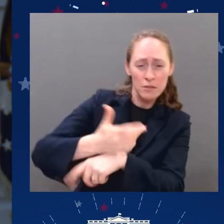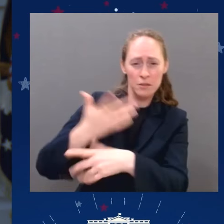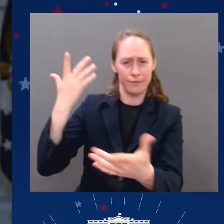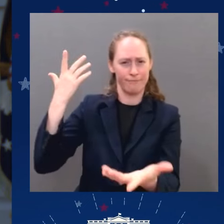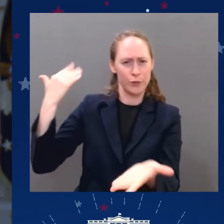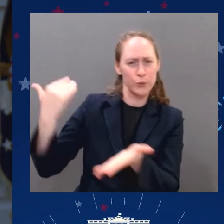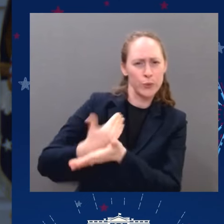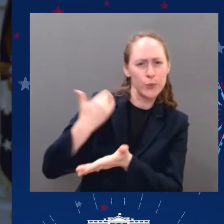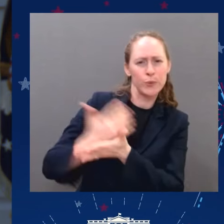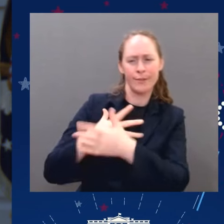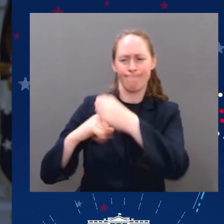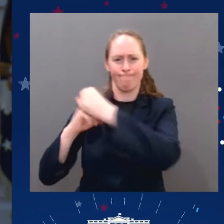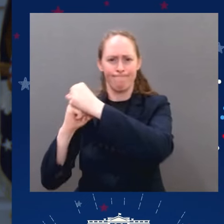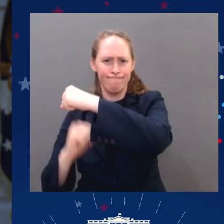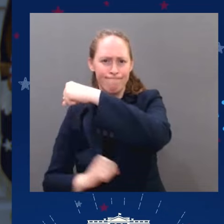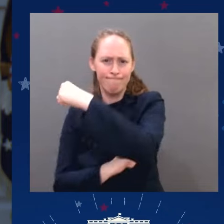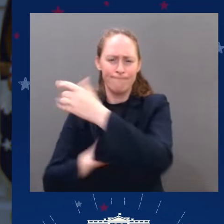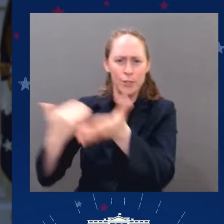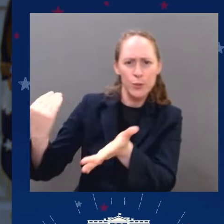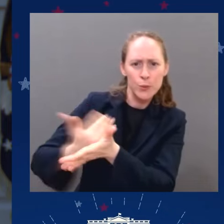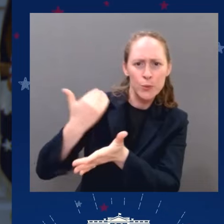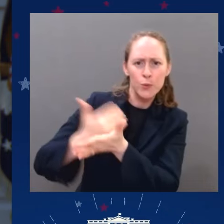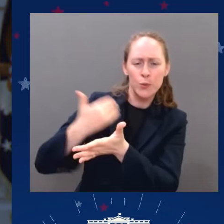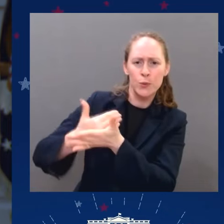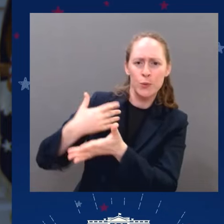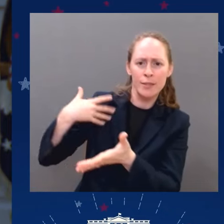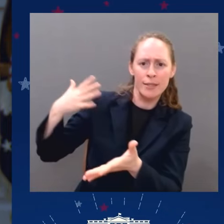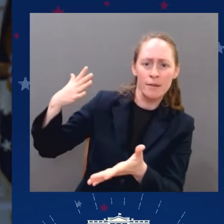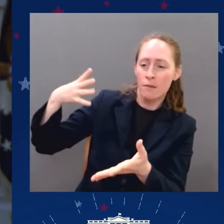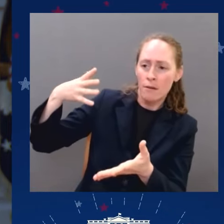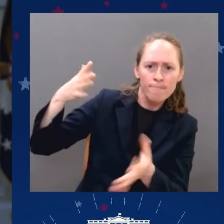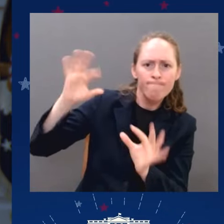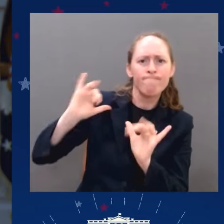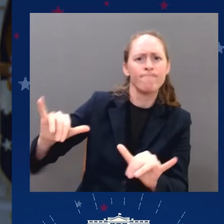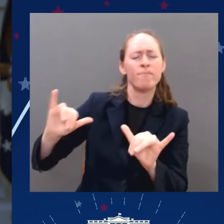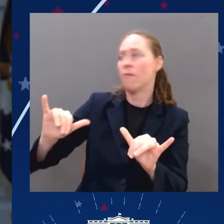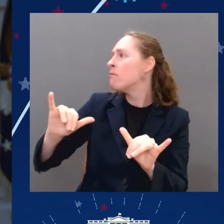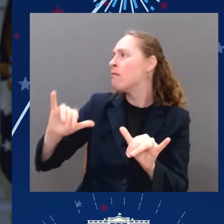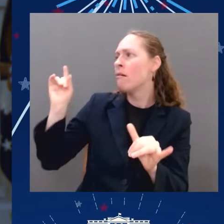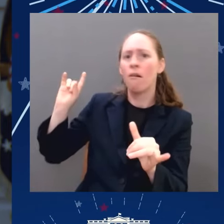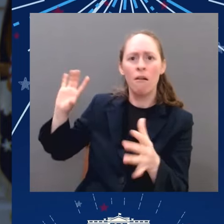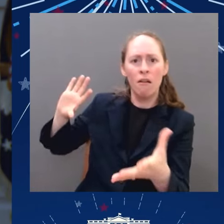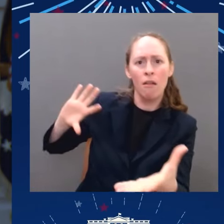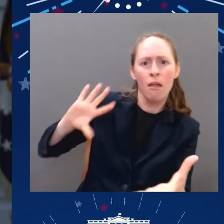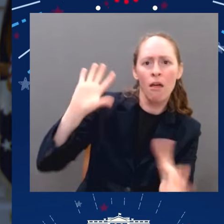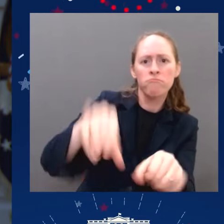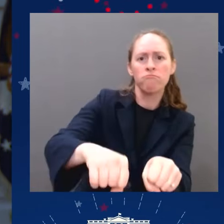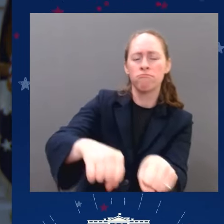that from the deepest depths of our worst crises, we've always risen to our higher heights.